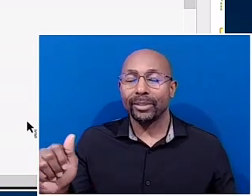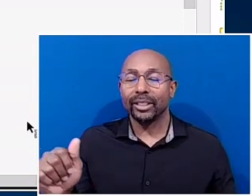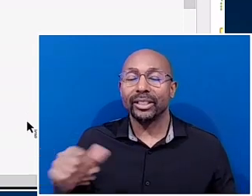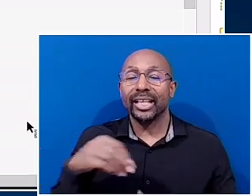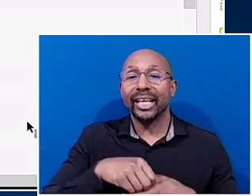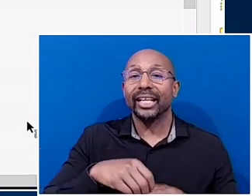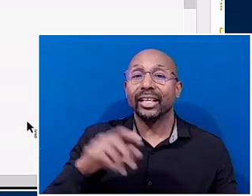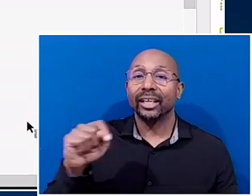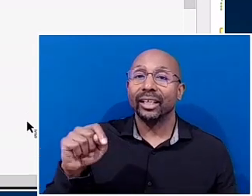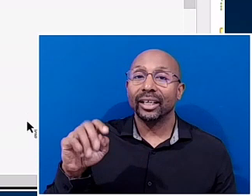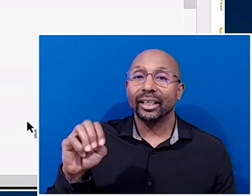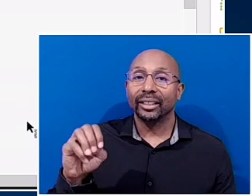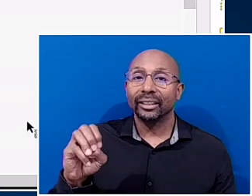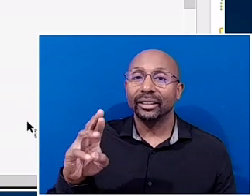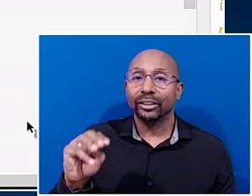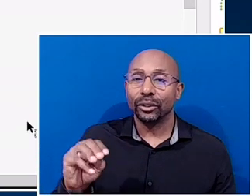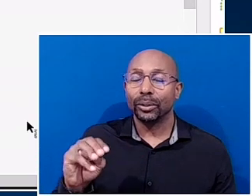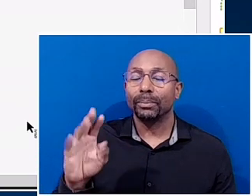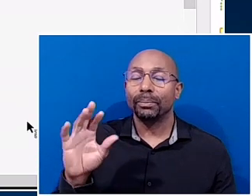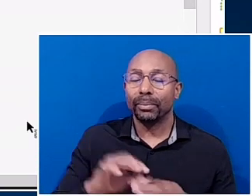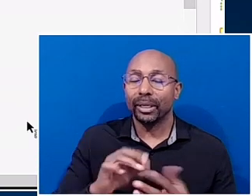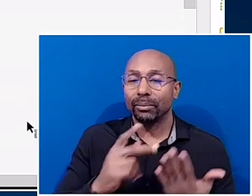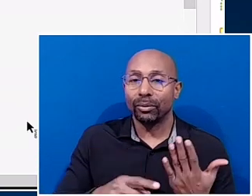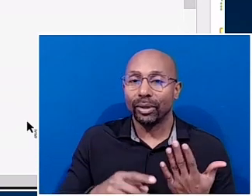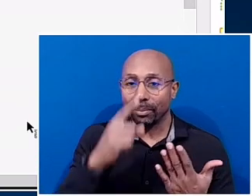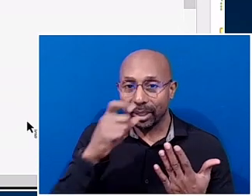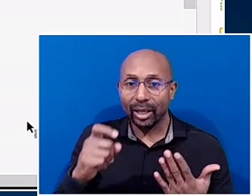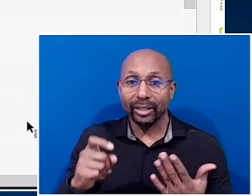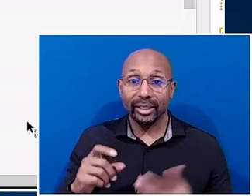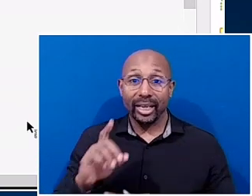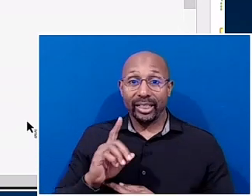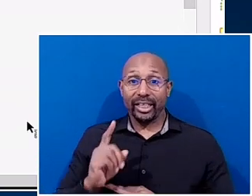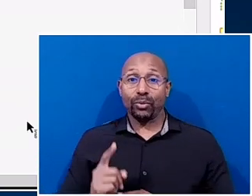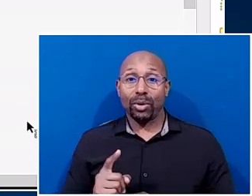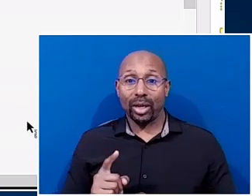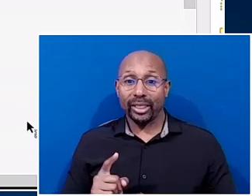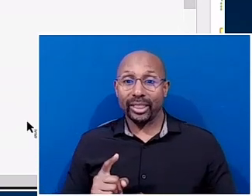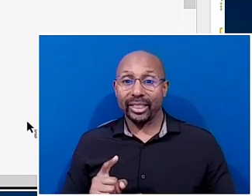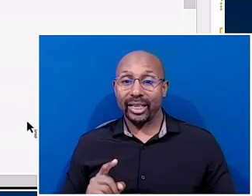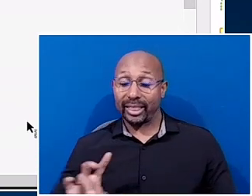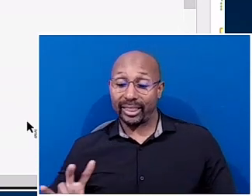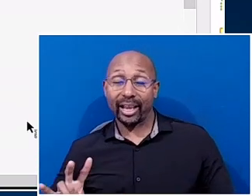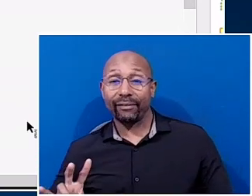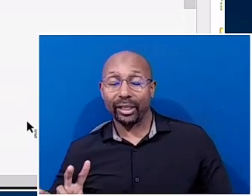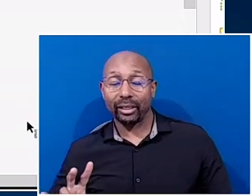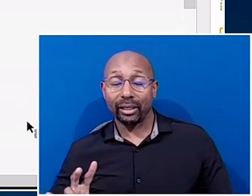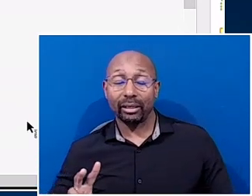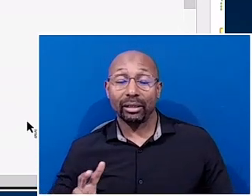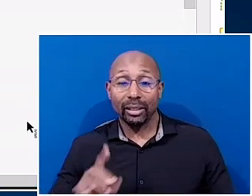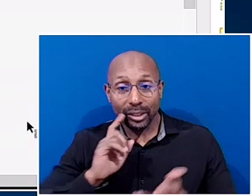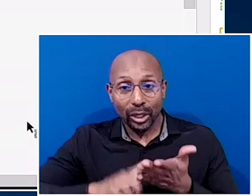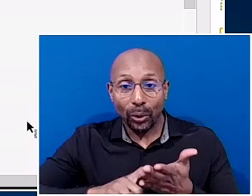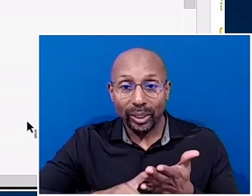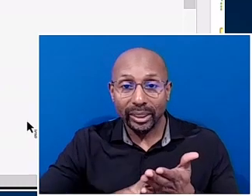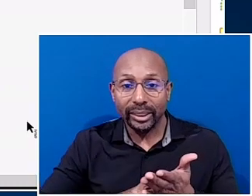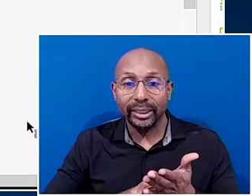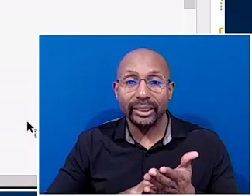the requirement that you see here under (d)(1) romanette 7. Which is that, the only way that you can